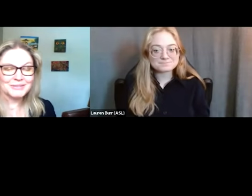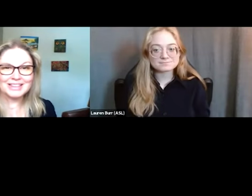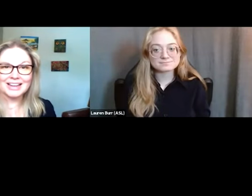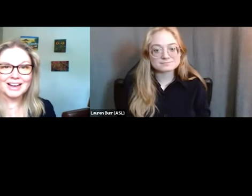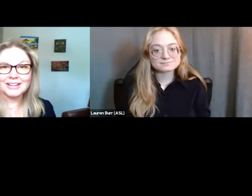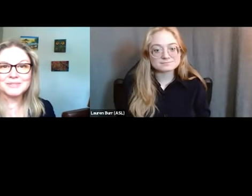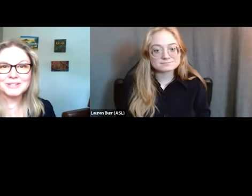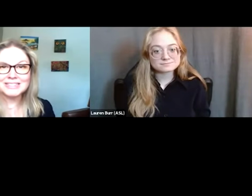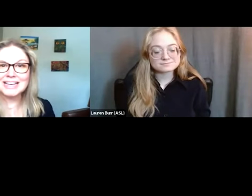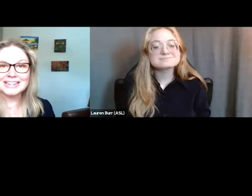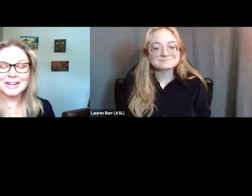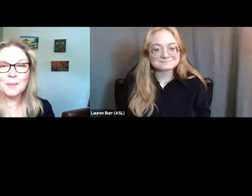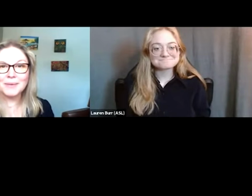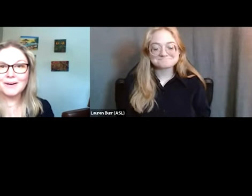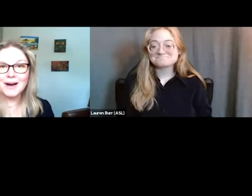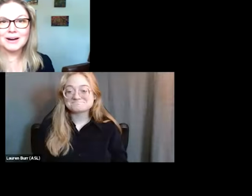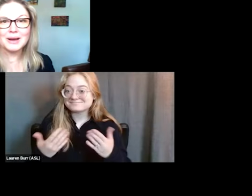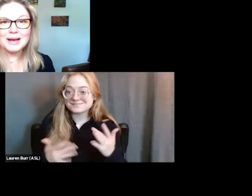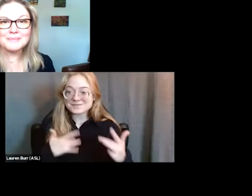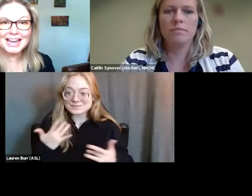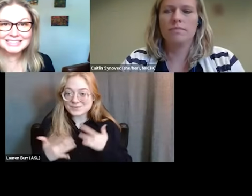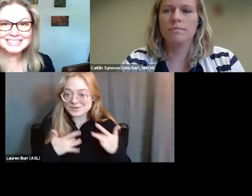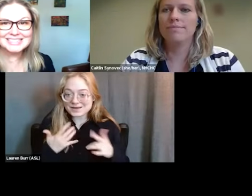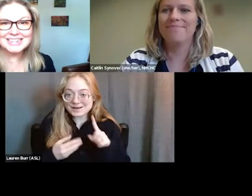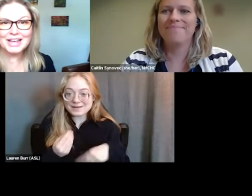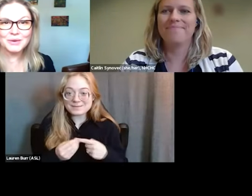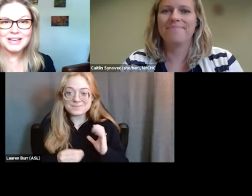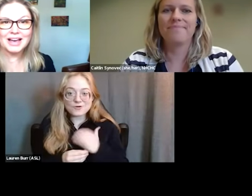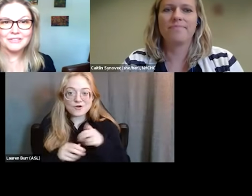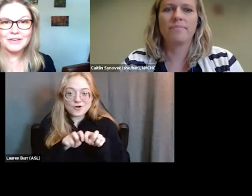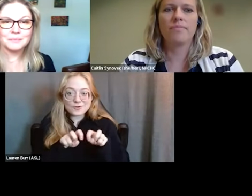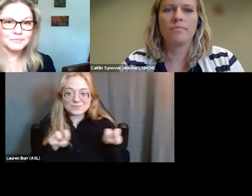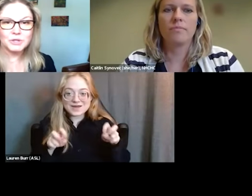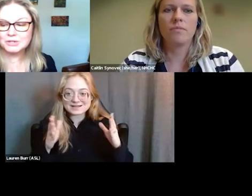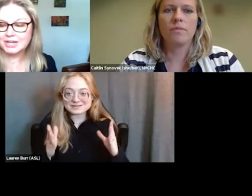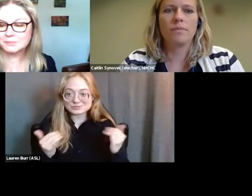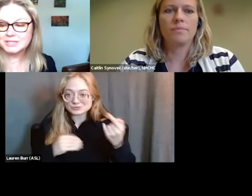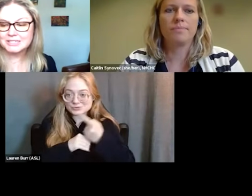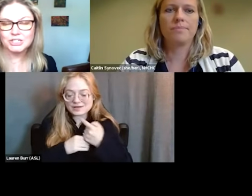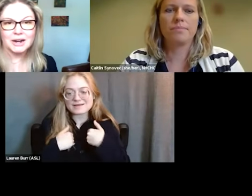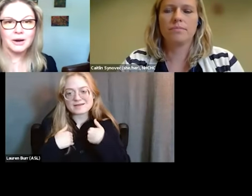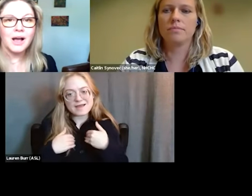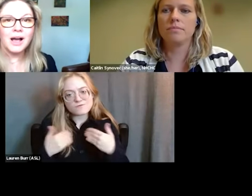So with that, I am so excited about our panelists today. We have so much expertise to share.